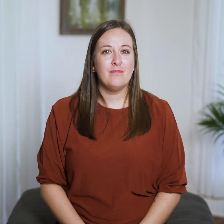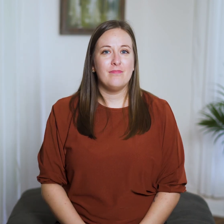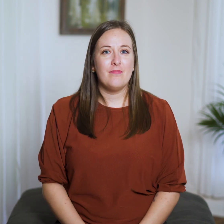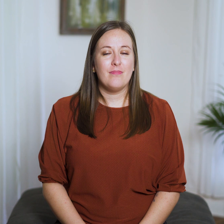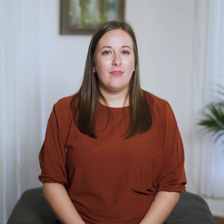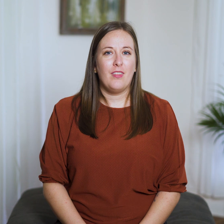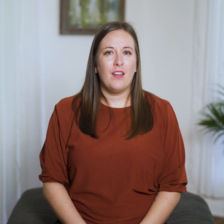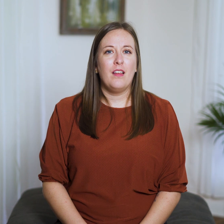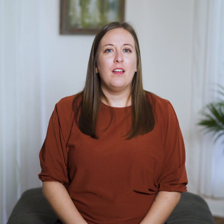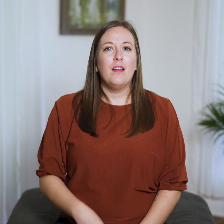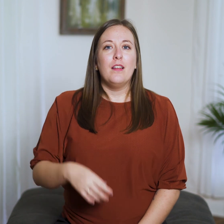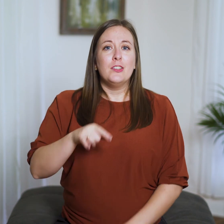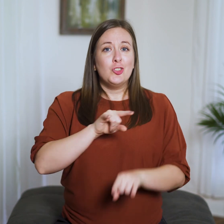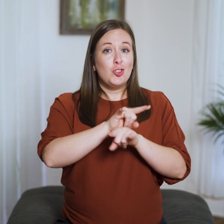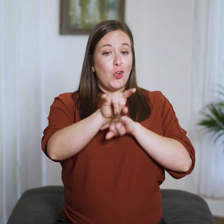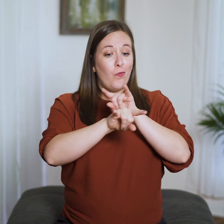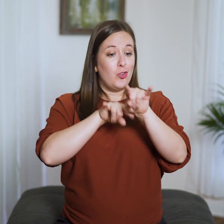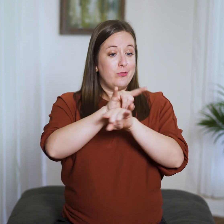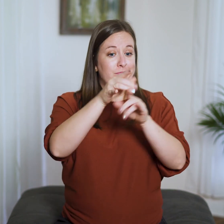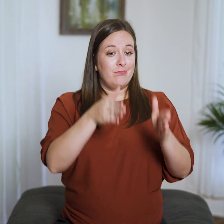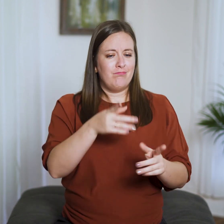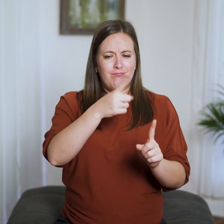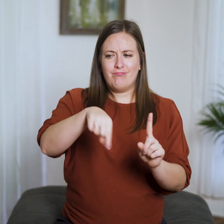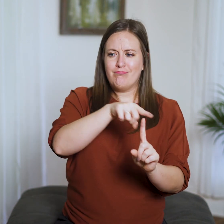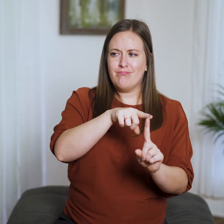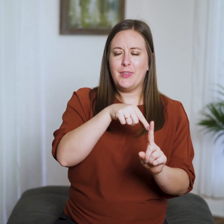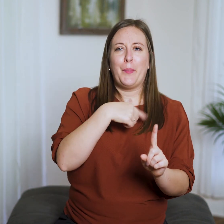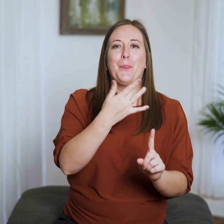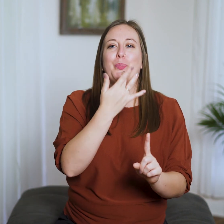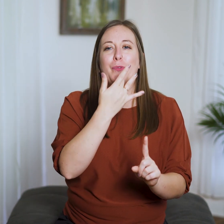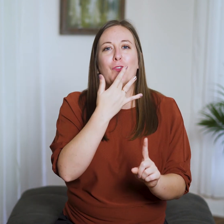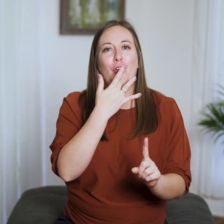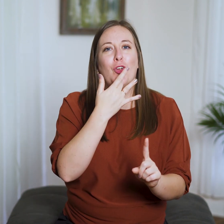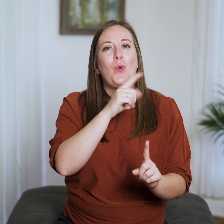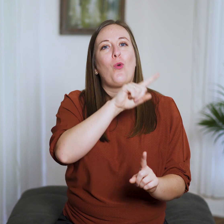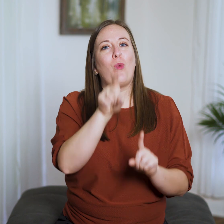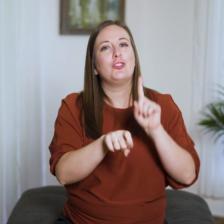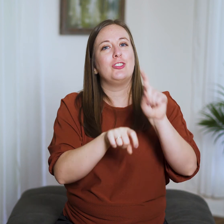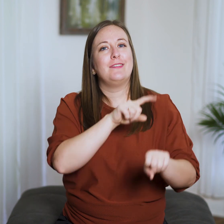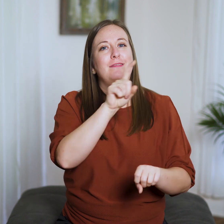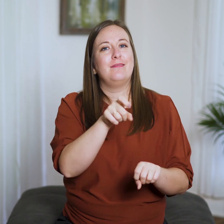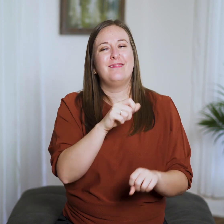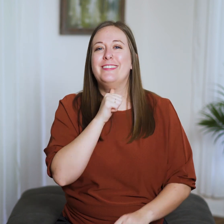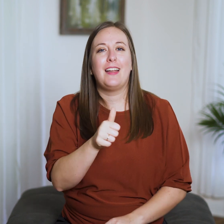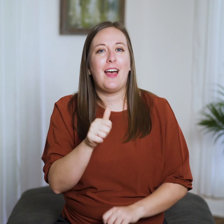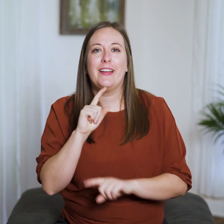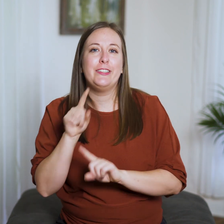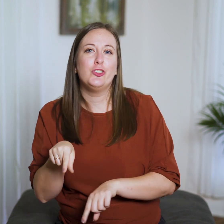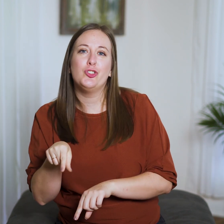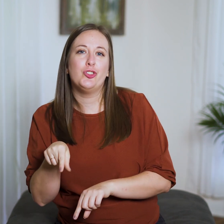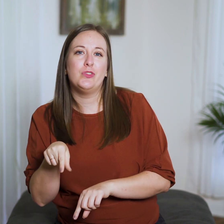Scoffers prefer questions to answers;